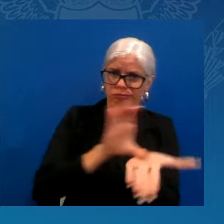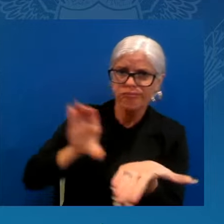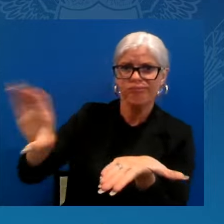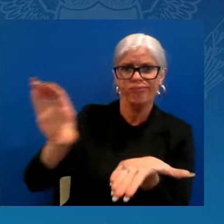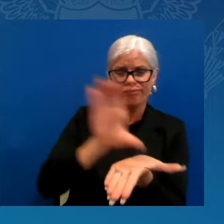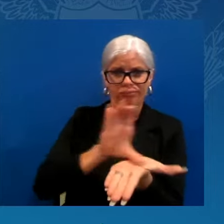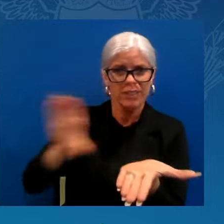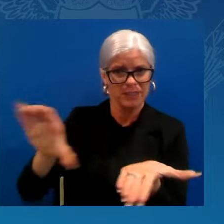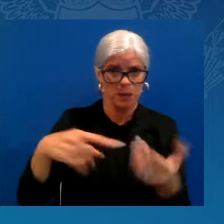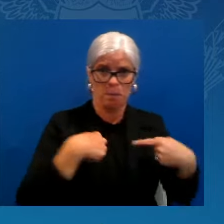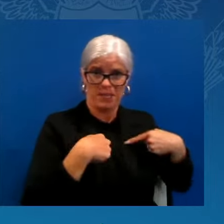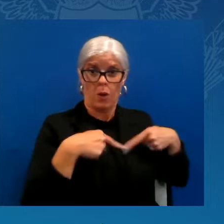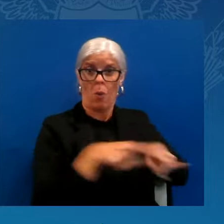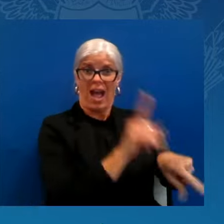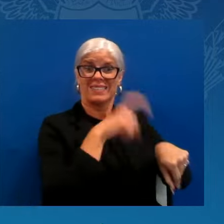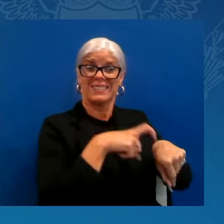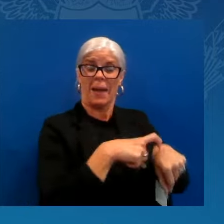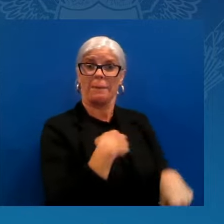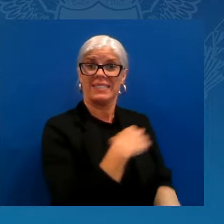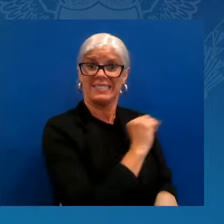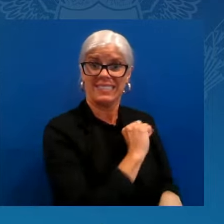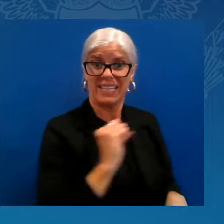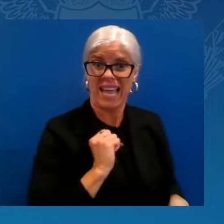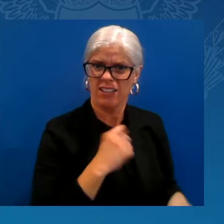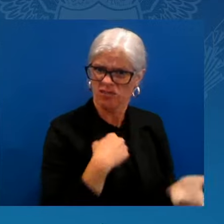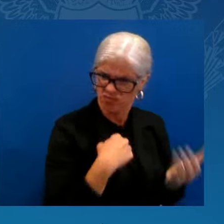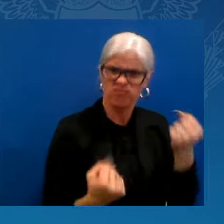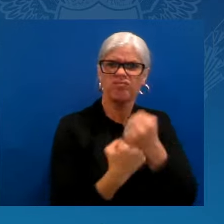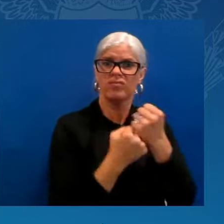to provide this assistance and added another $1 billion